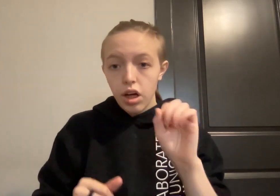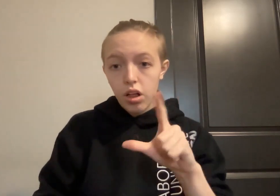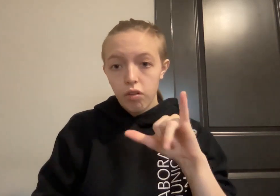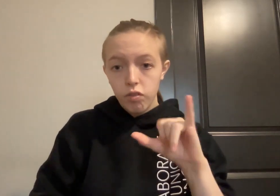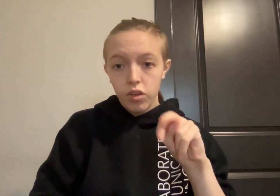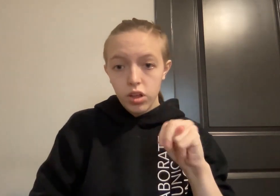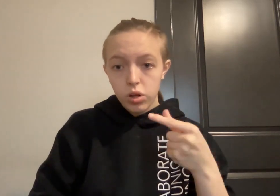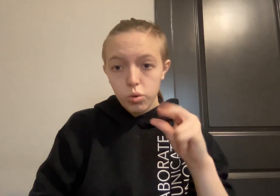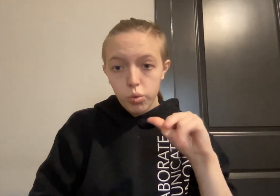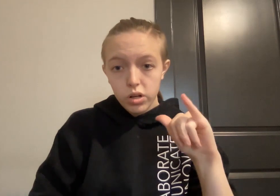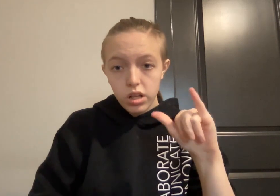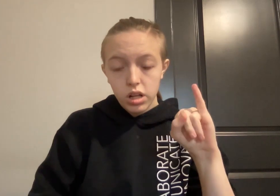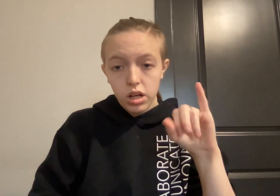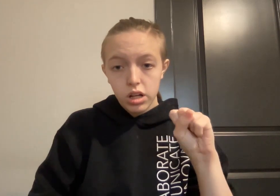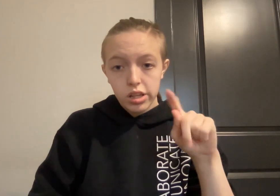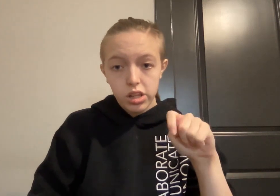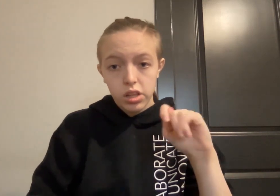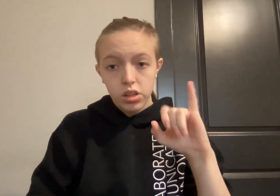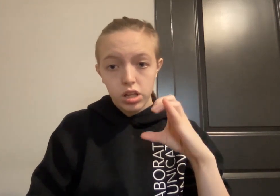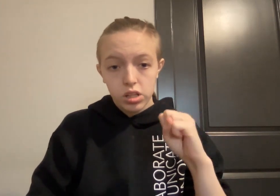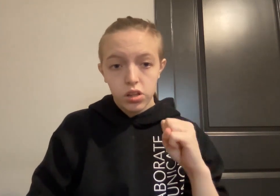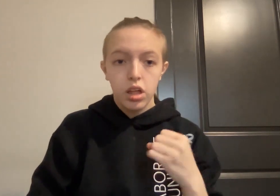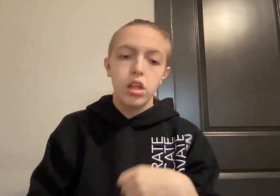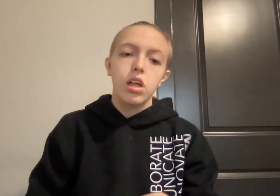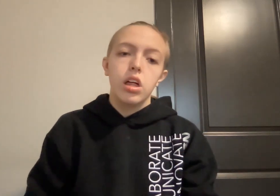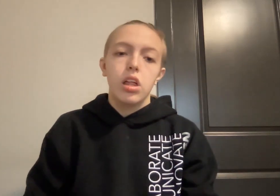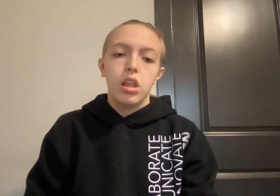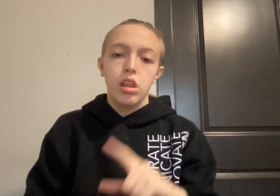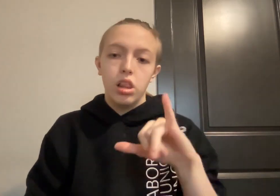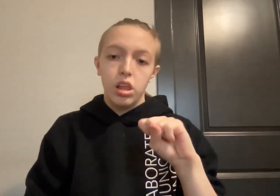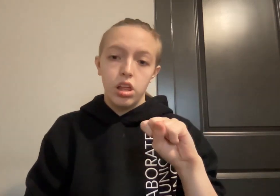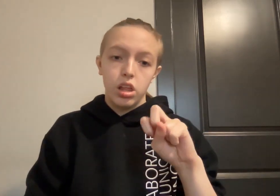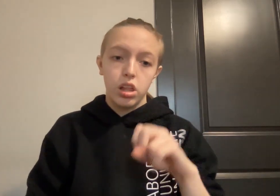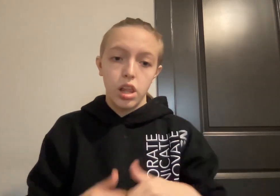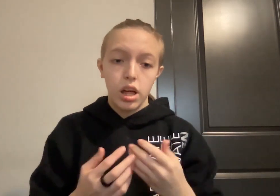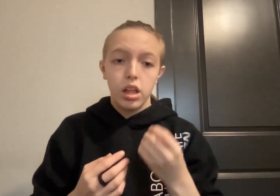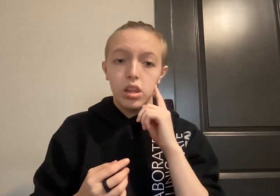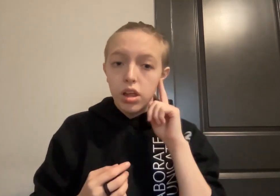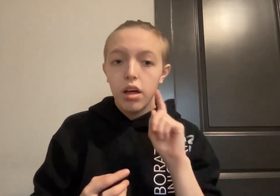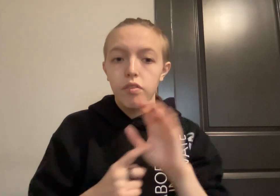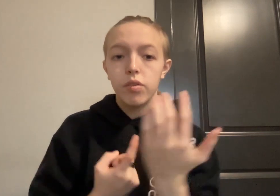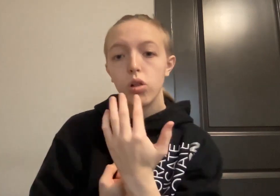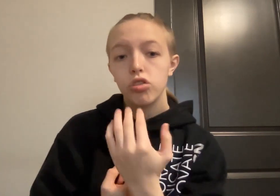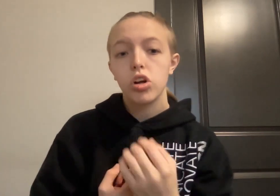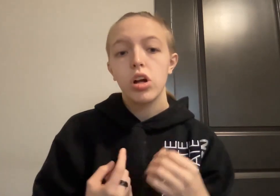of linguistics, like how that culture